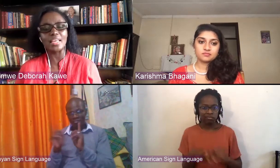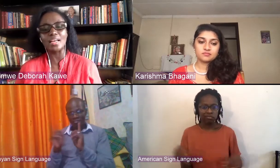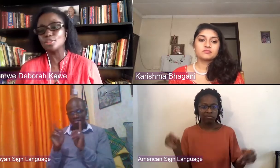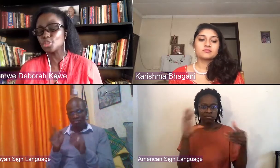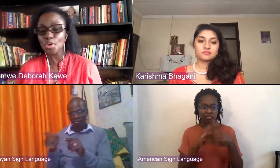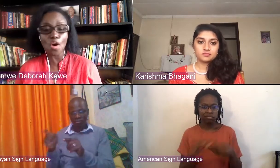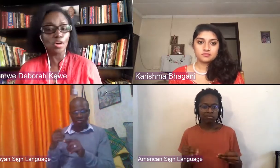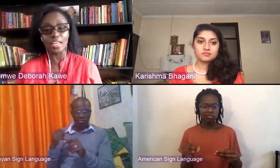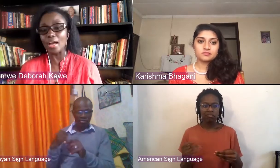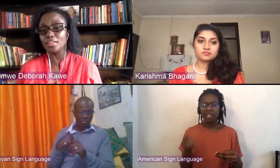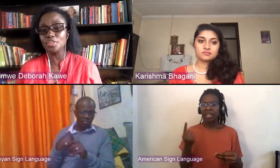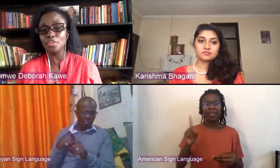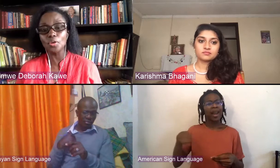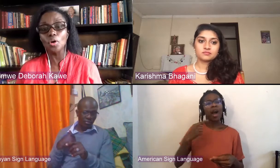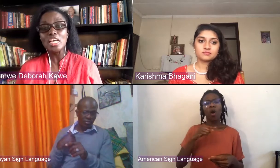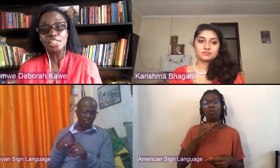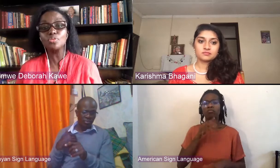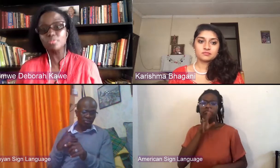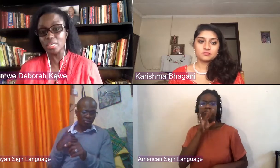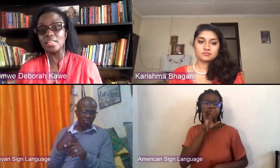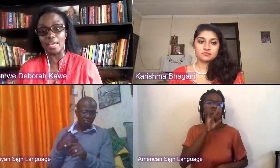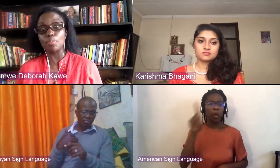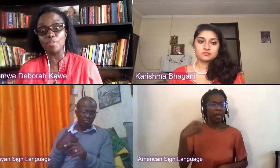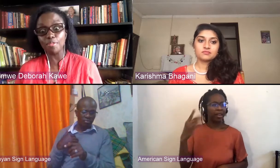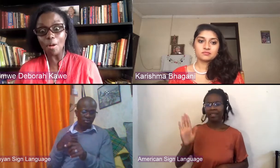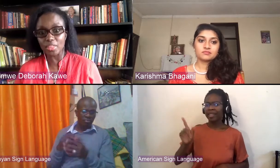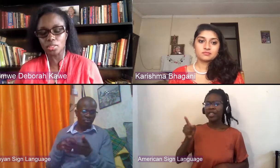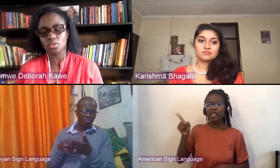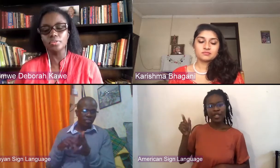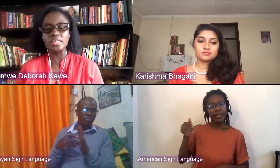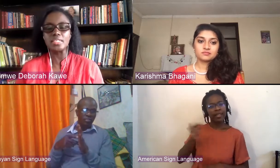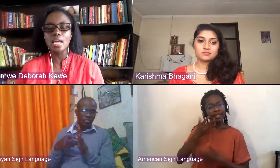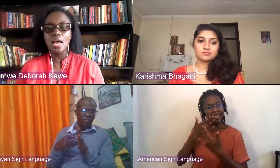they had songs, they had, you know she would really like perform these stories.